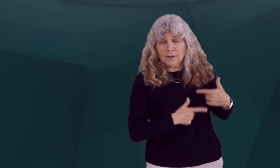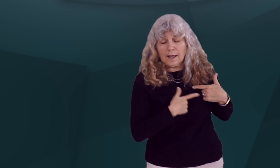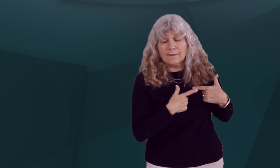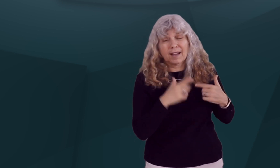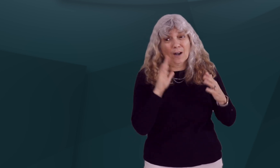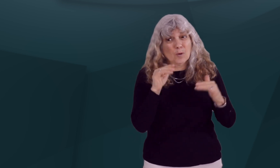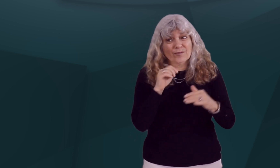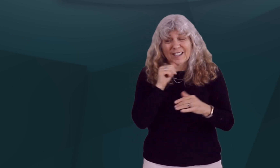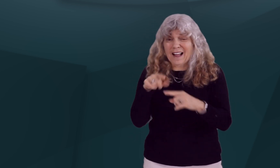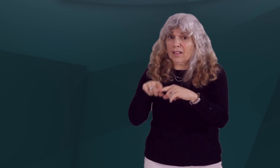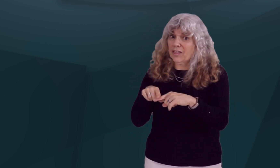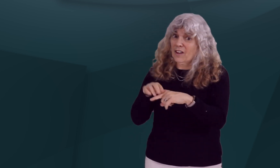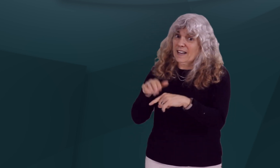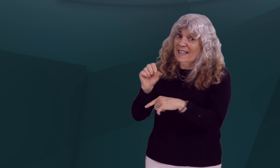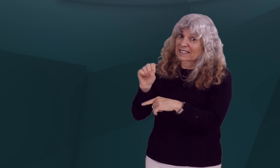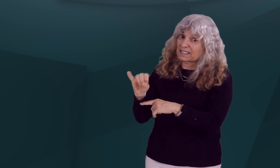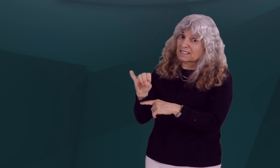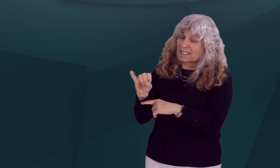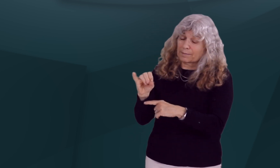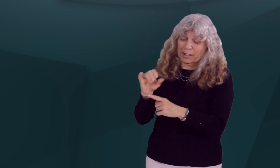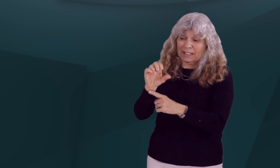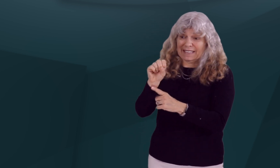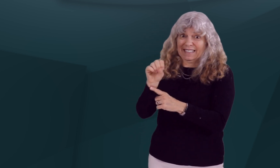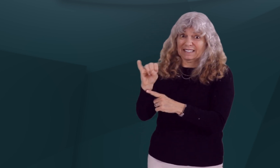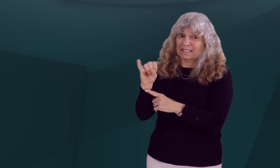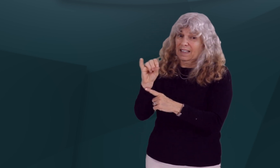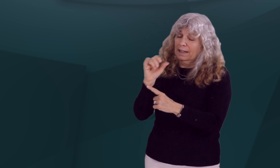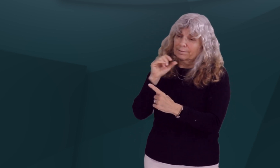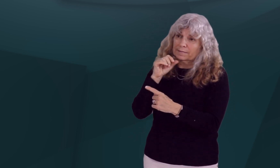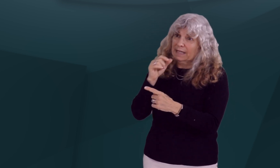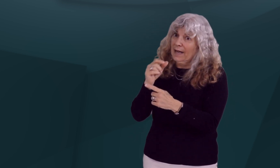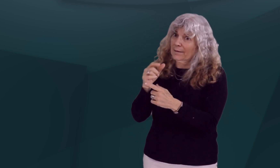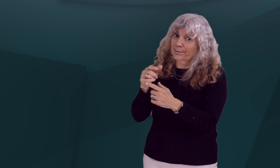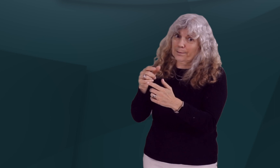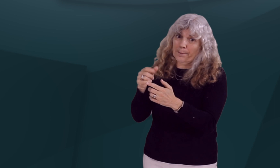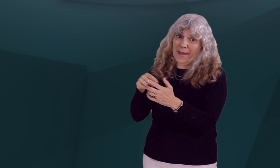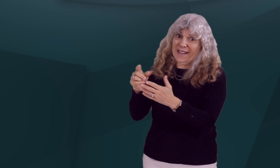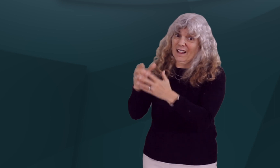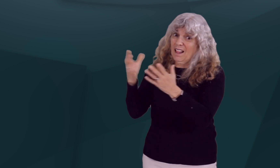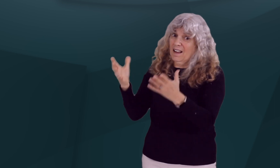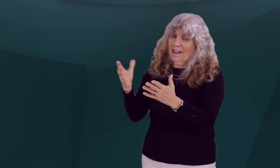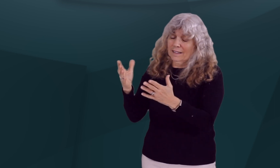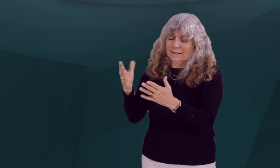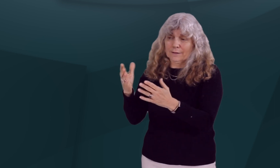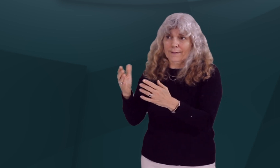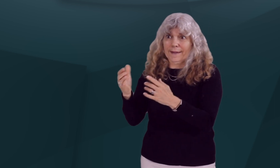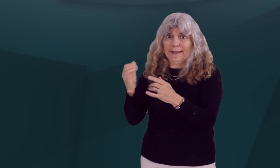to support them for the rest of their life, and hopefully not becoming dependent upon SSI